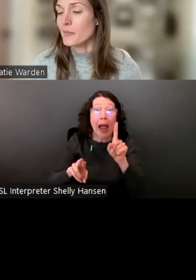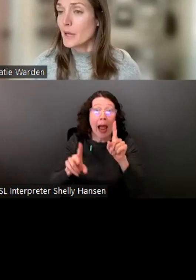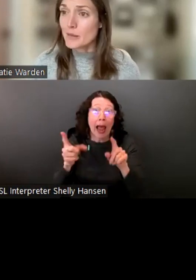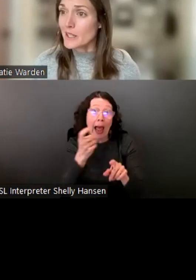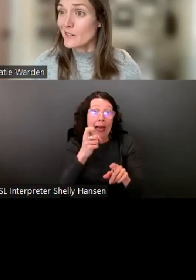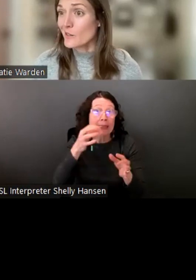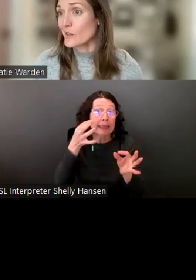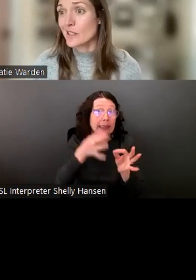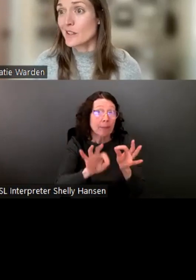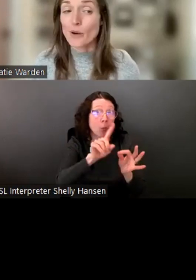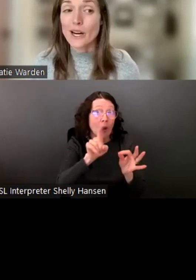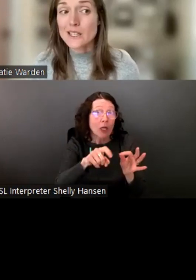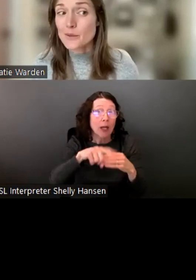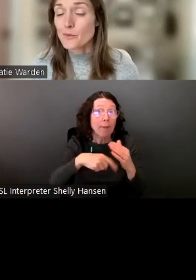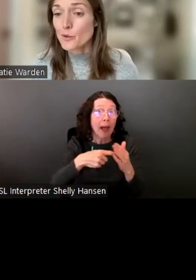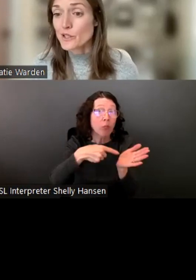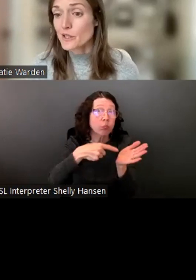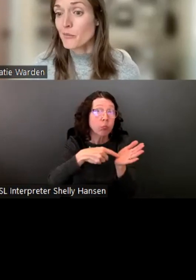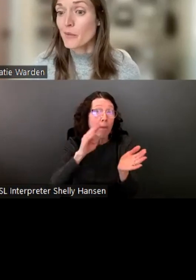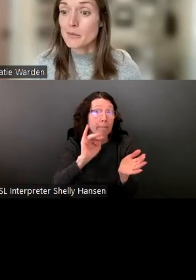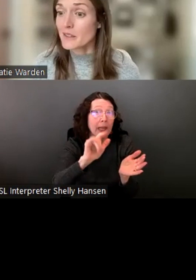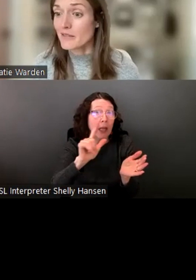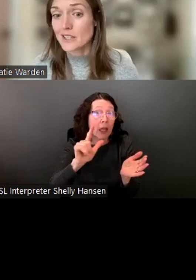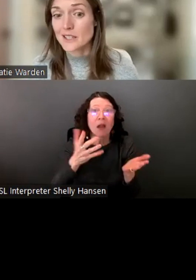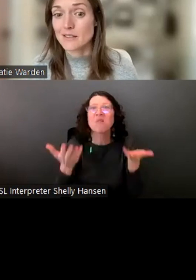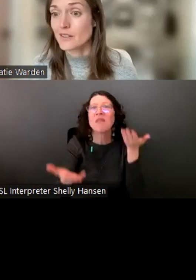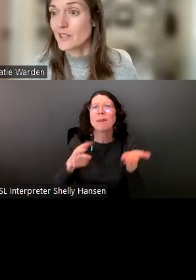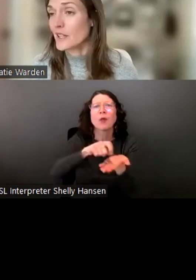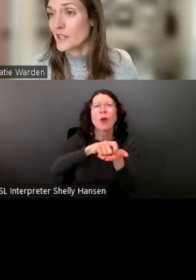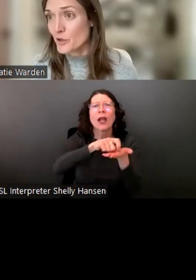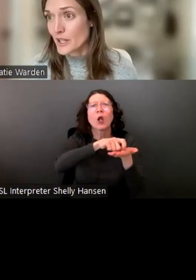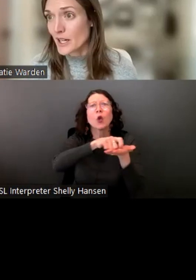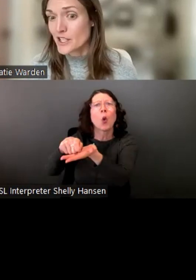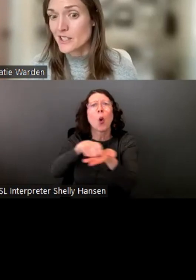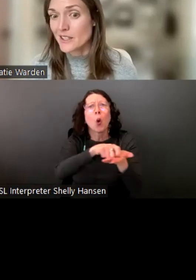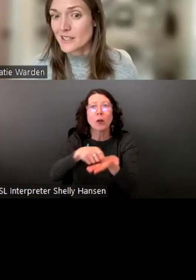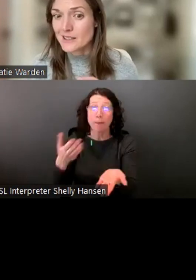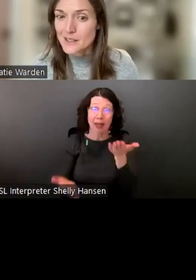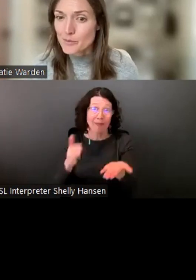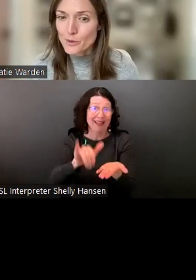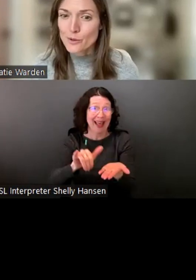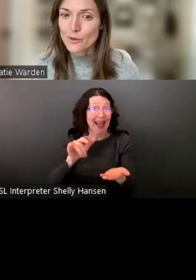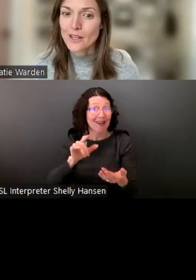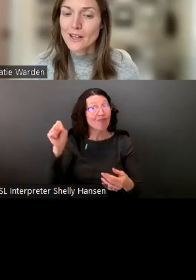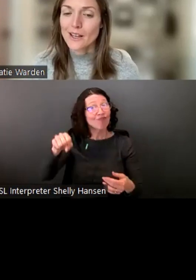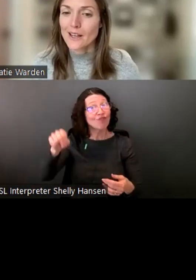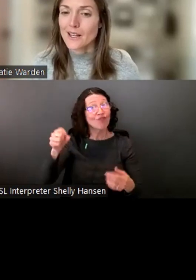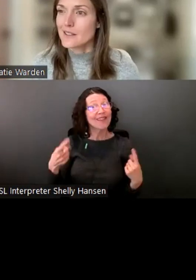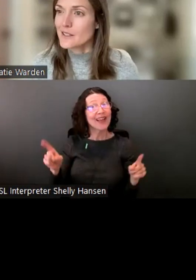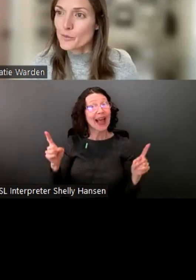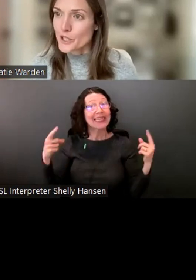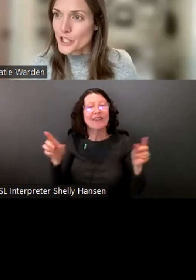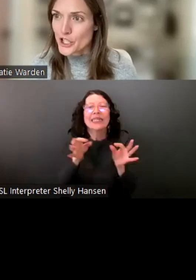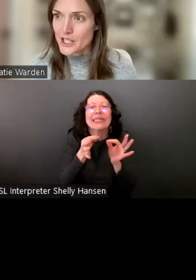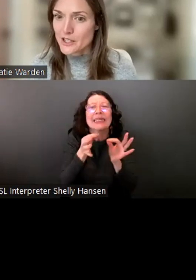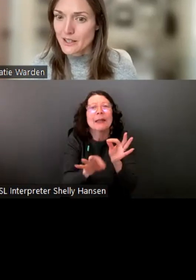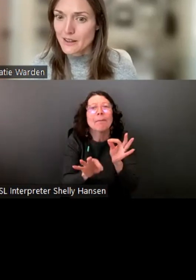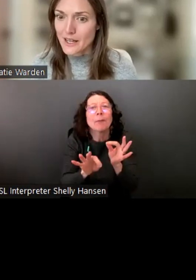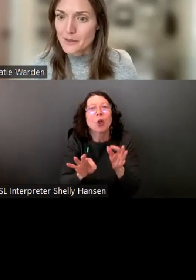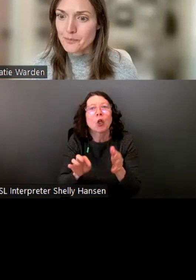Maybe writing some notes might be effective communication in a simple exchange like that.